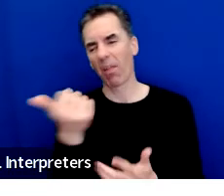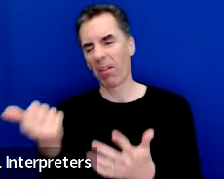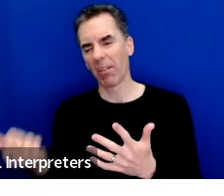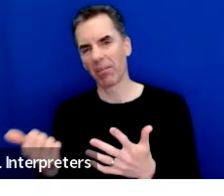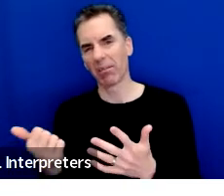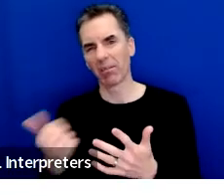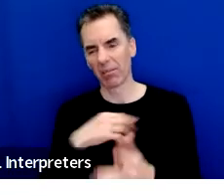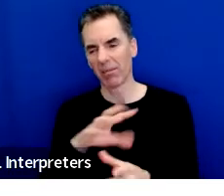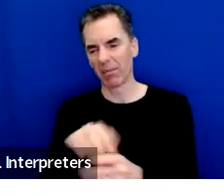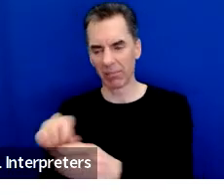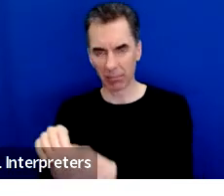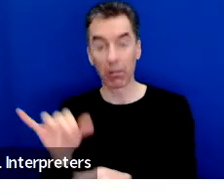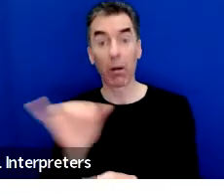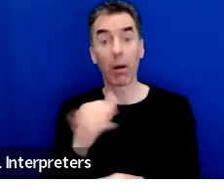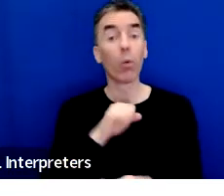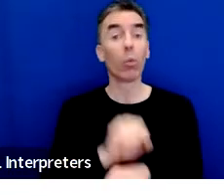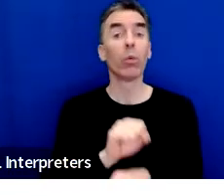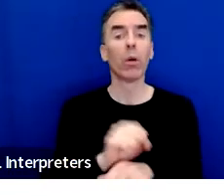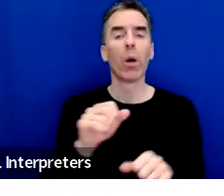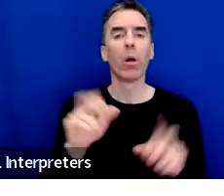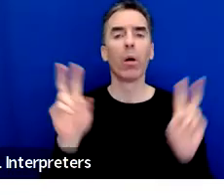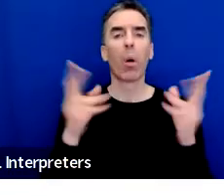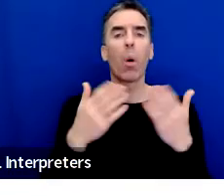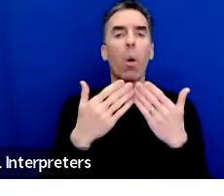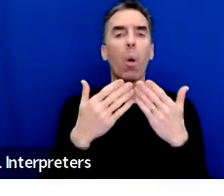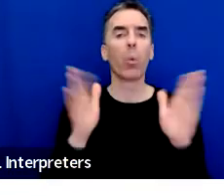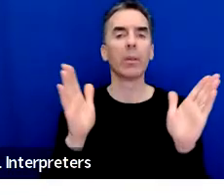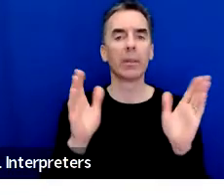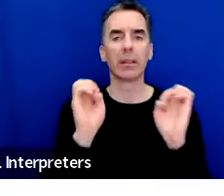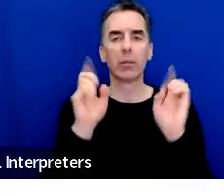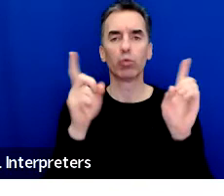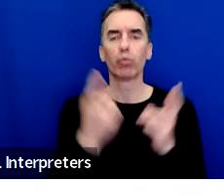I've also been working on open educational resources. That's really where my work started with that.